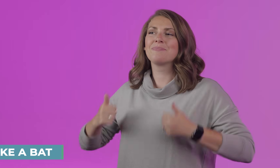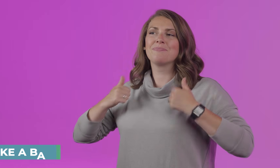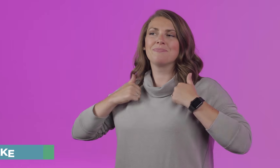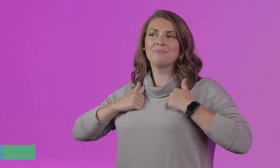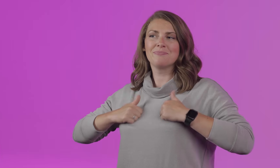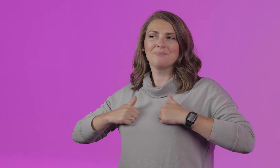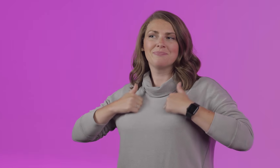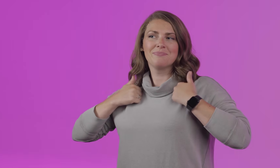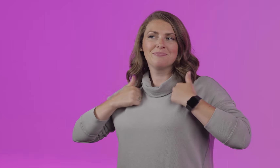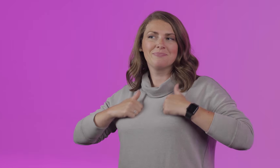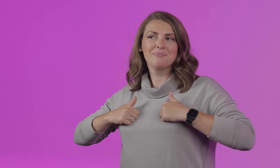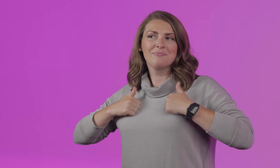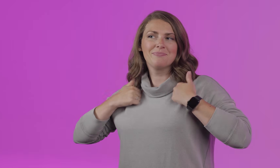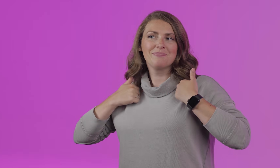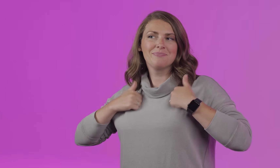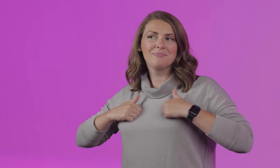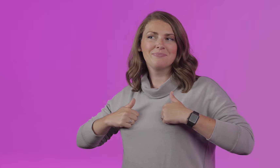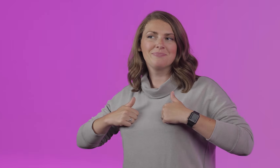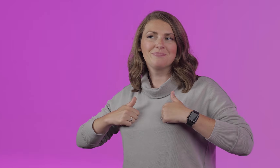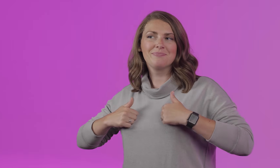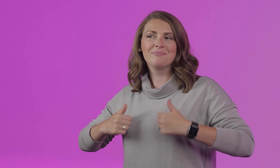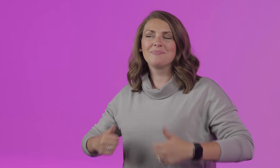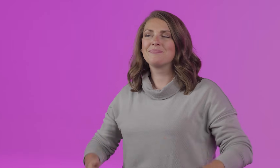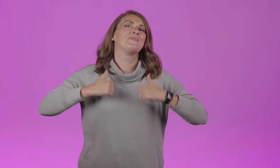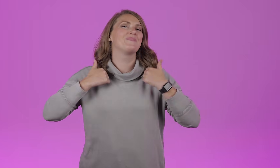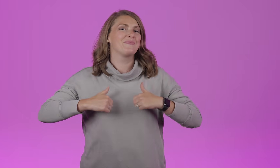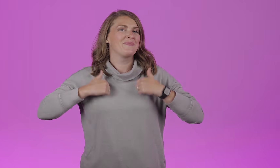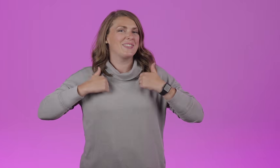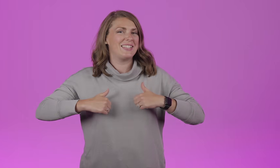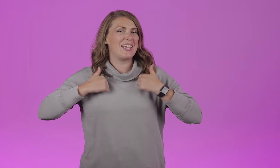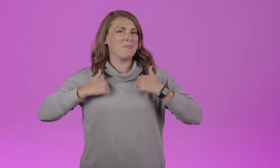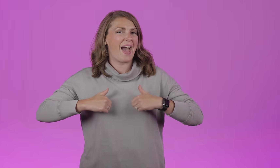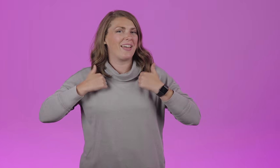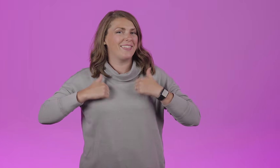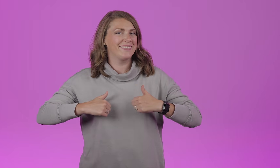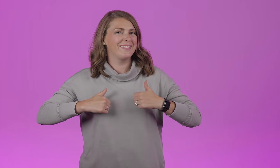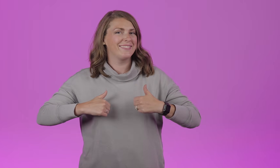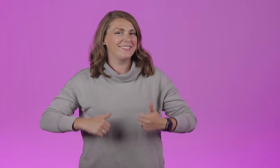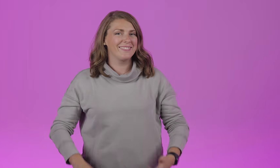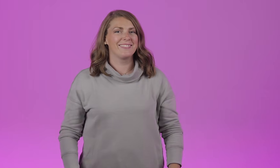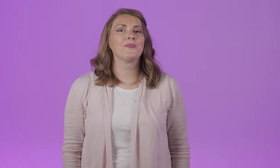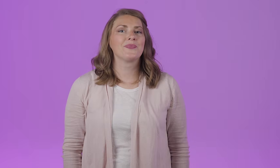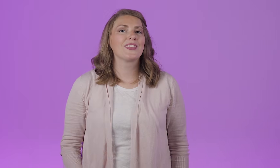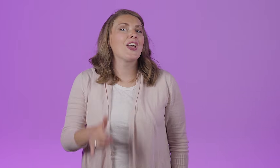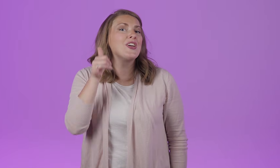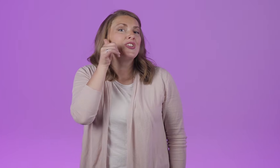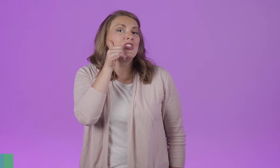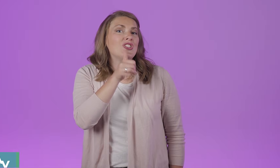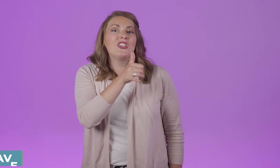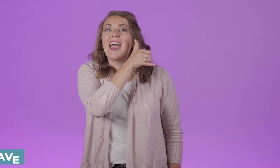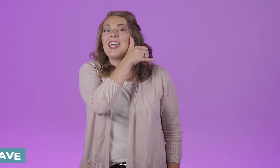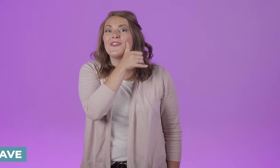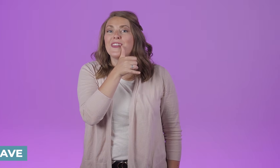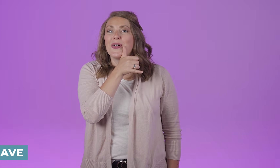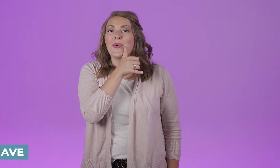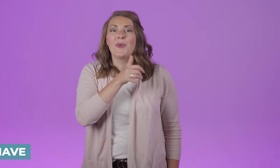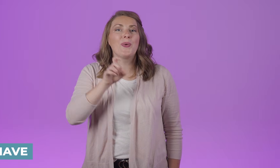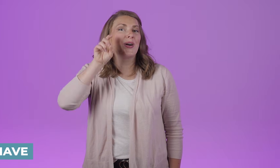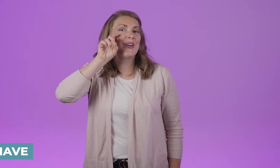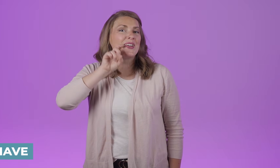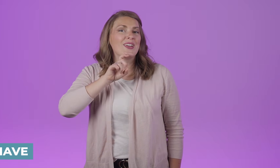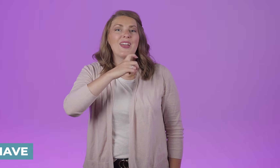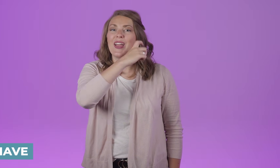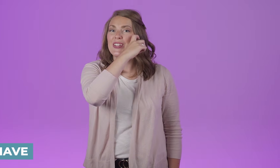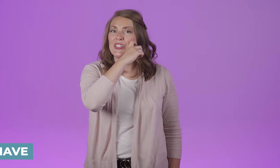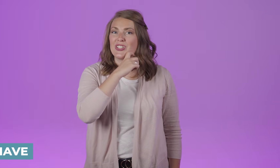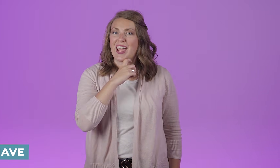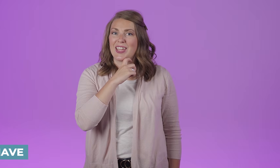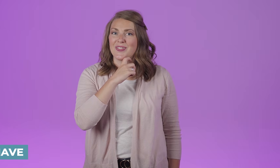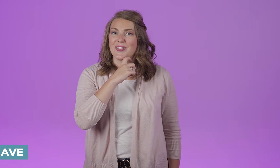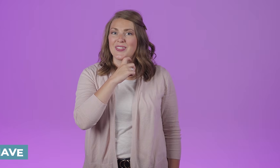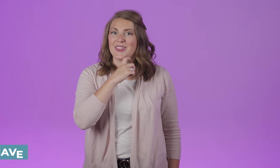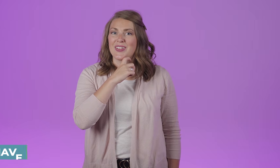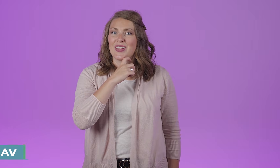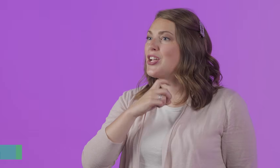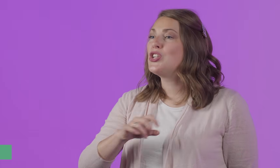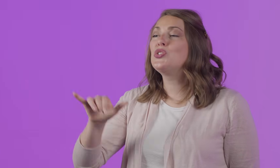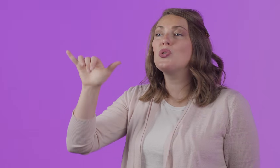you're just scrubbing your body down like you're taking a bath 'take a bath.' 'Shave or shave,' you do